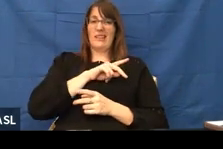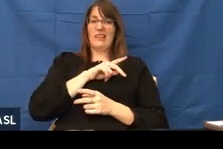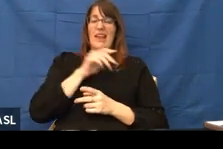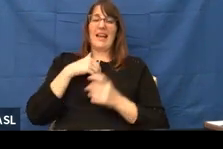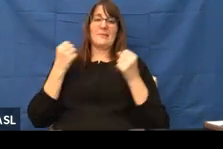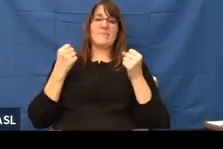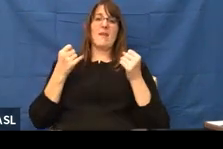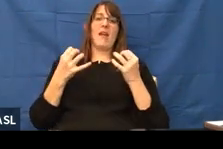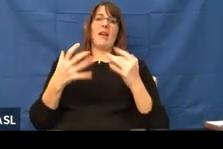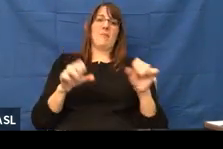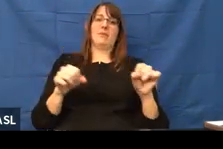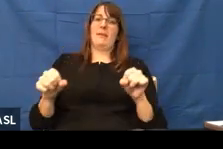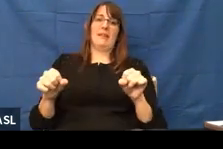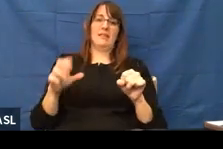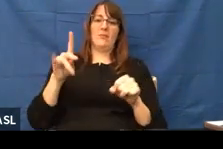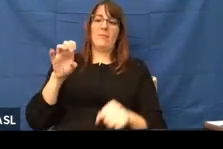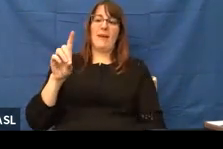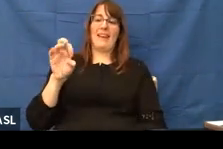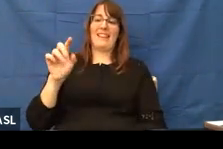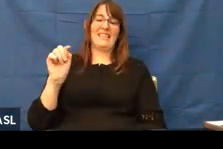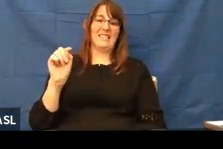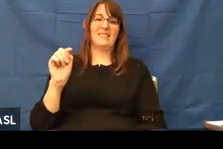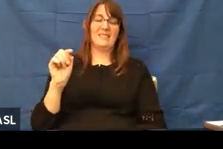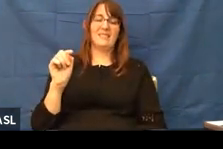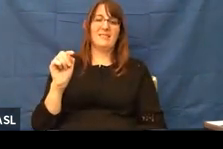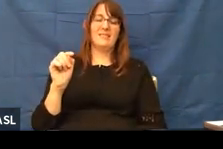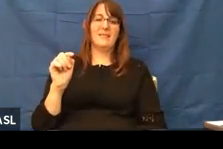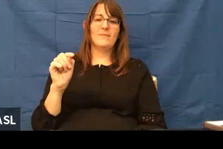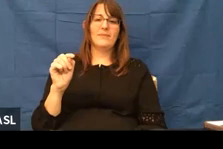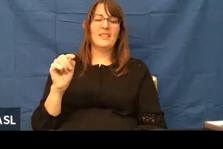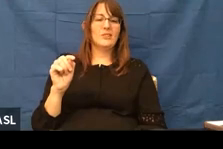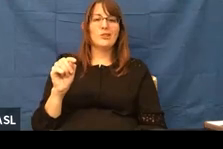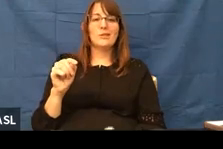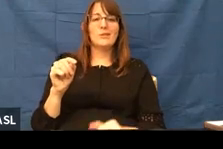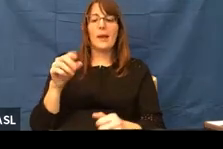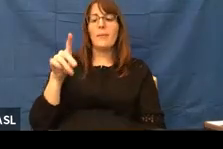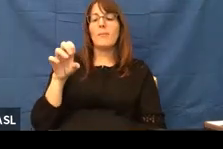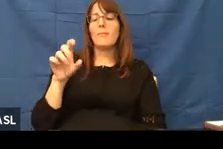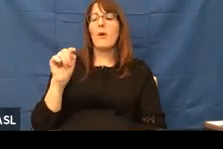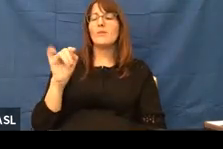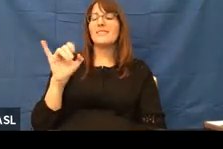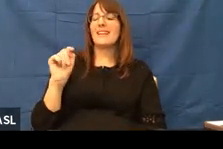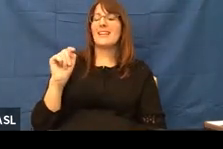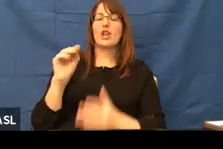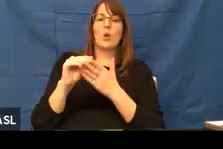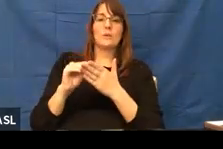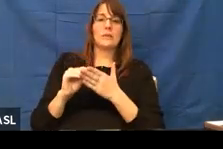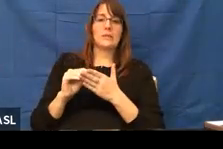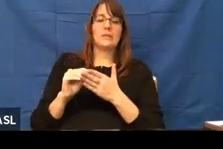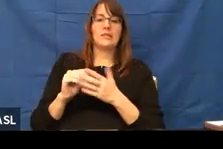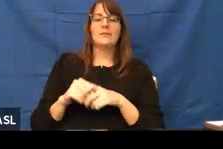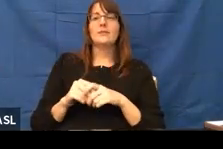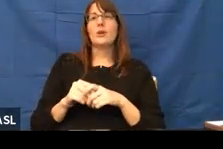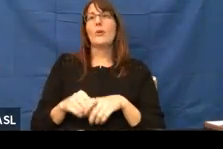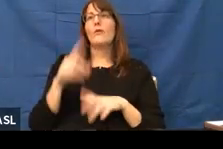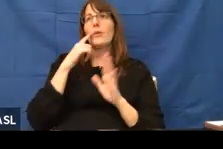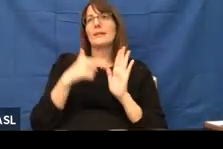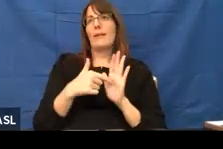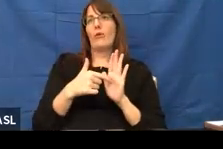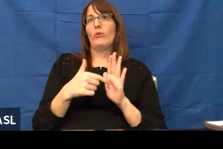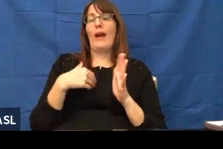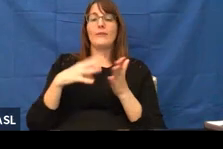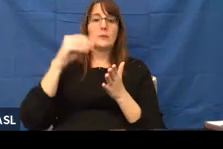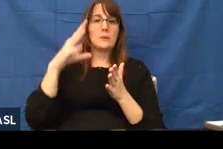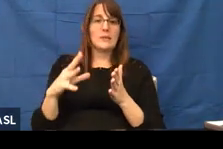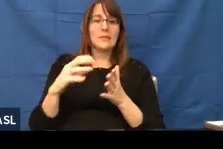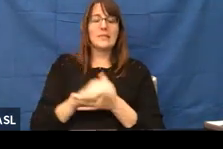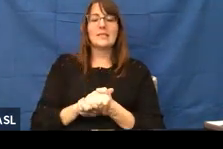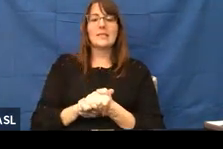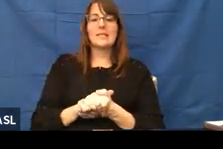Allison Frenzel : One that we've seen it used in many different ways, but really it's just postings. So saying it collaboration. You've got students who need to, um, I'm going to use interior design.